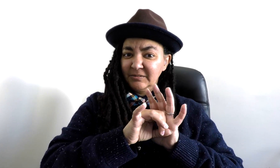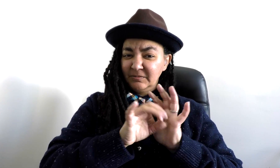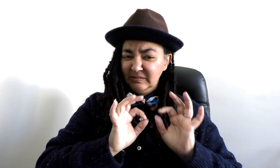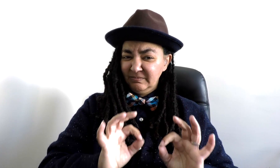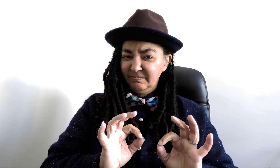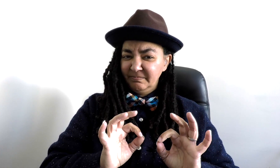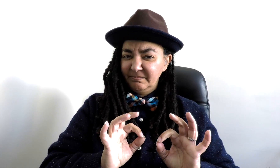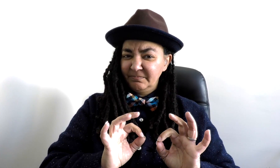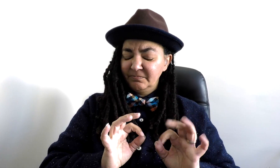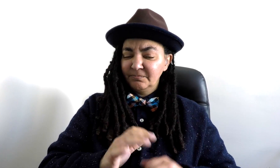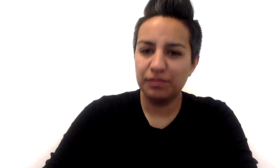A'ight?